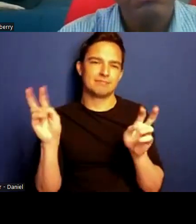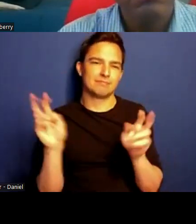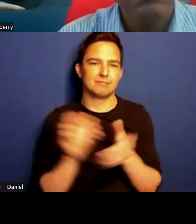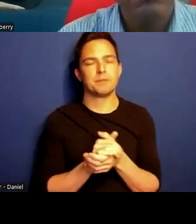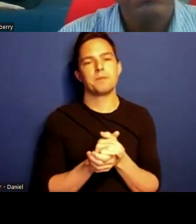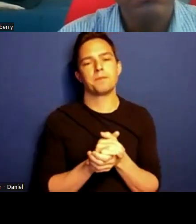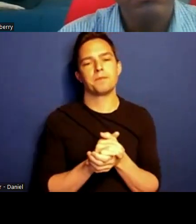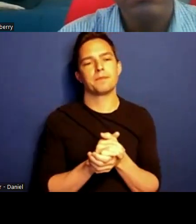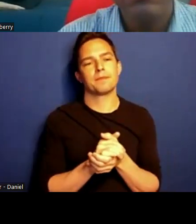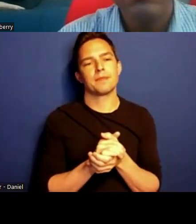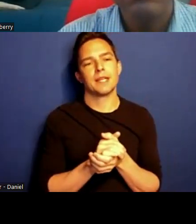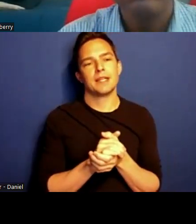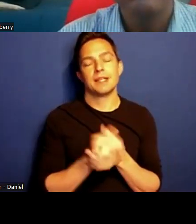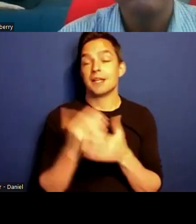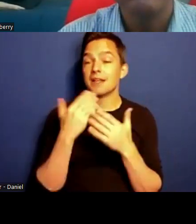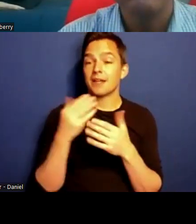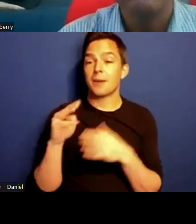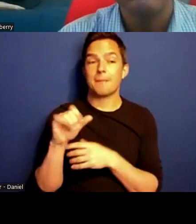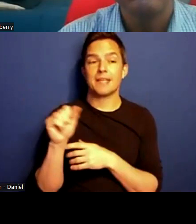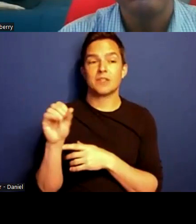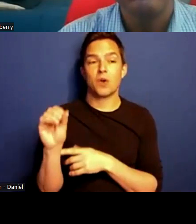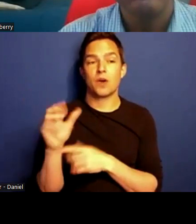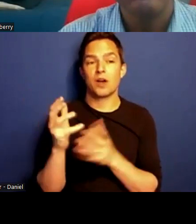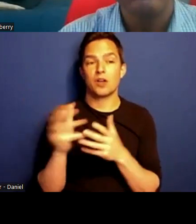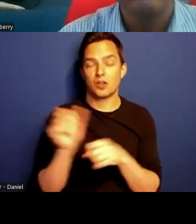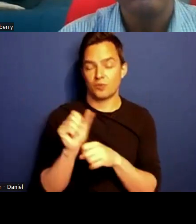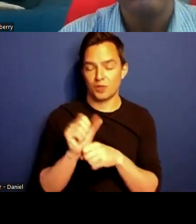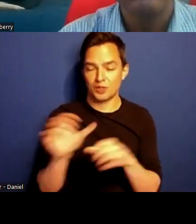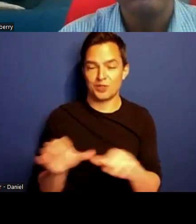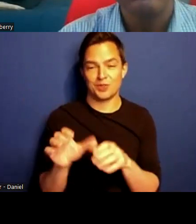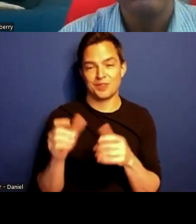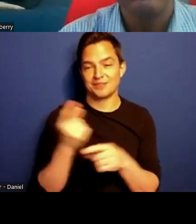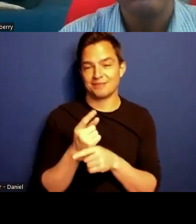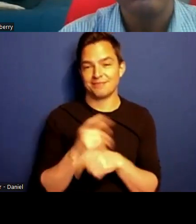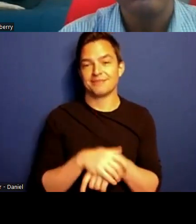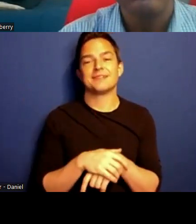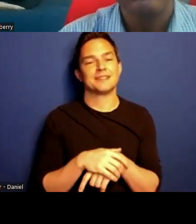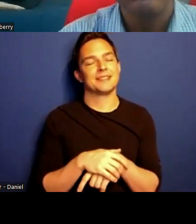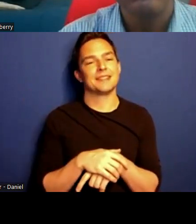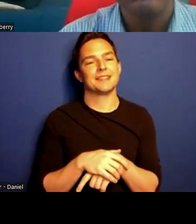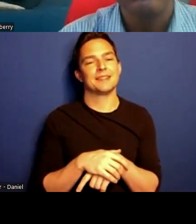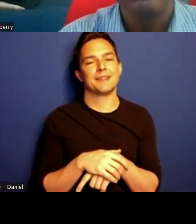(Stephanie Picazo) Thank you me so there's just lots of work to be done. We are going